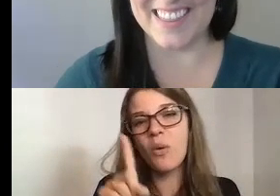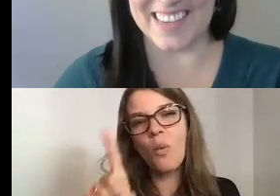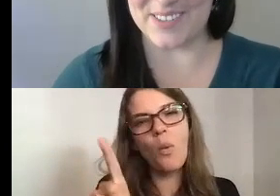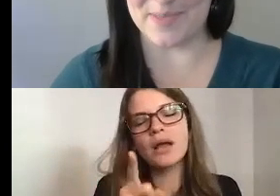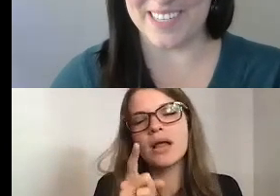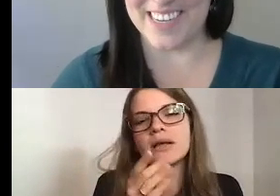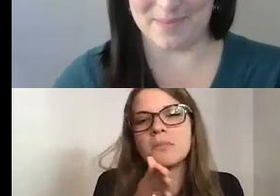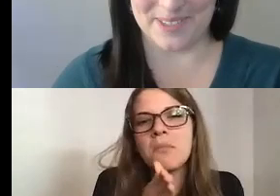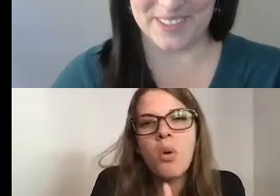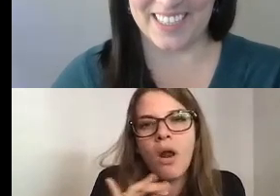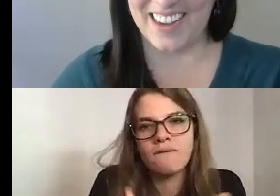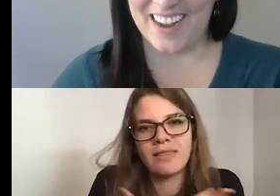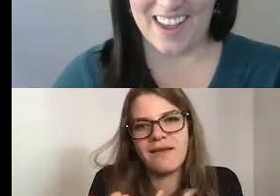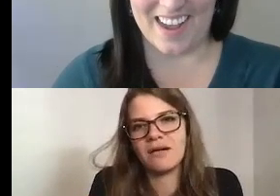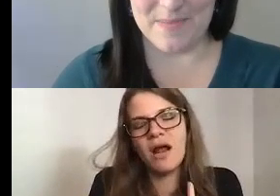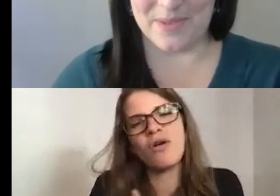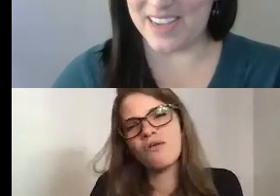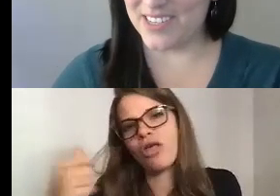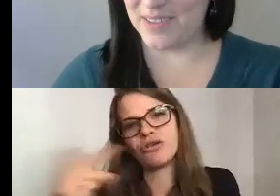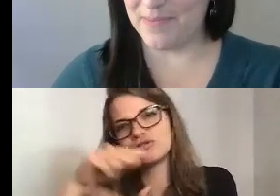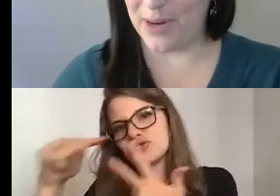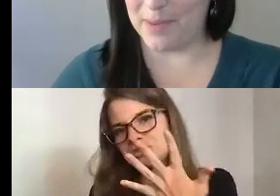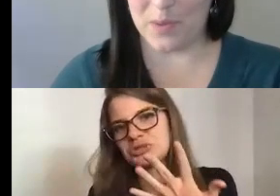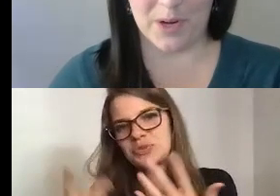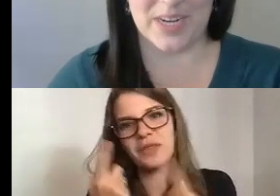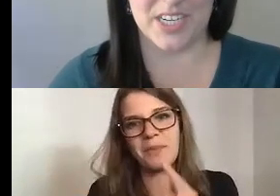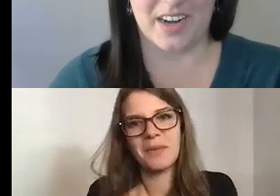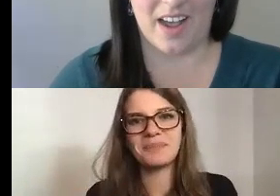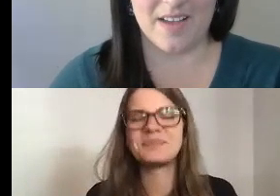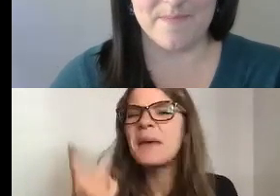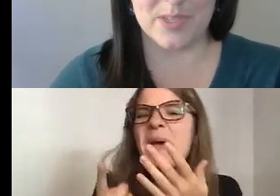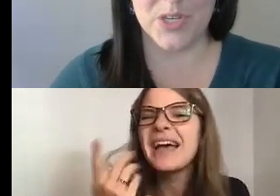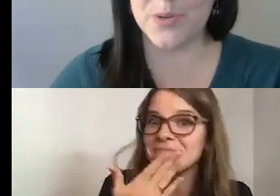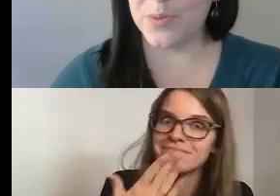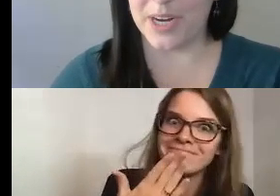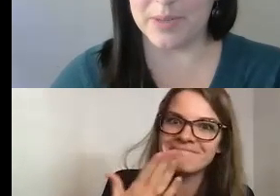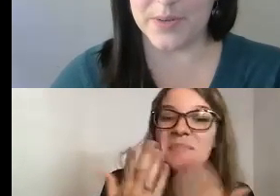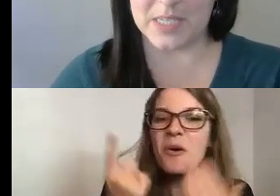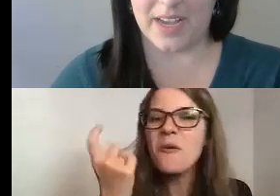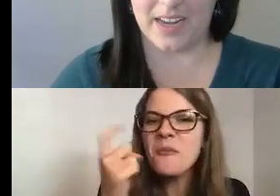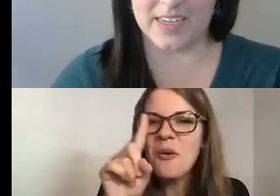Val: thank you so much absolutely and we had perhaps one more question so you were able to expand